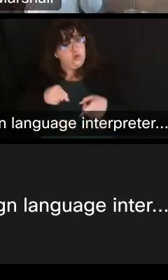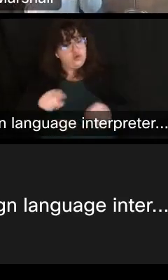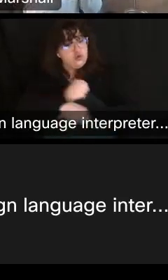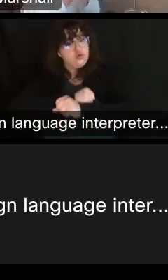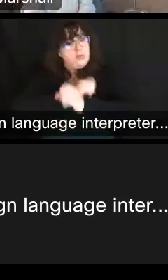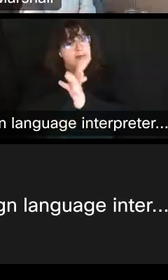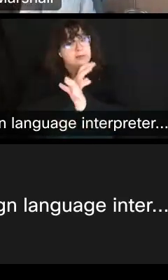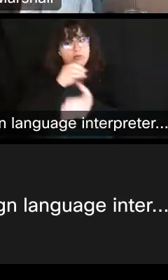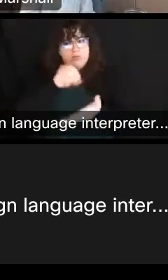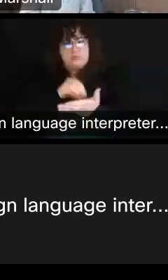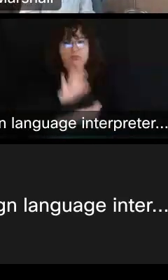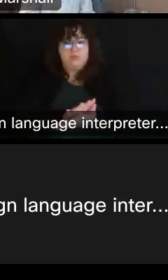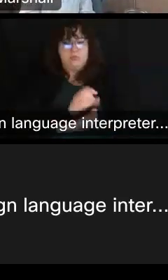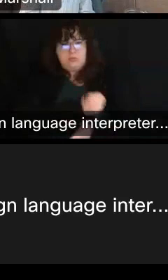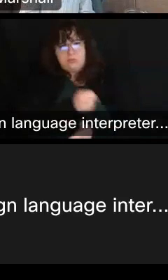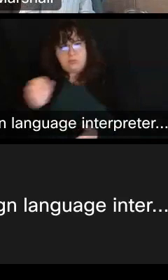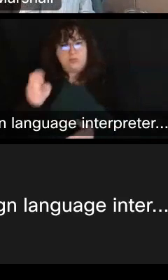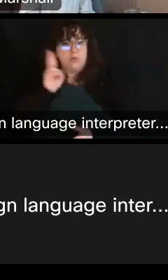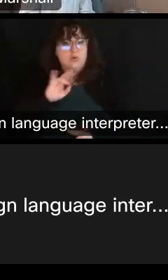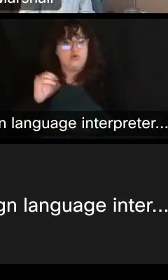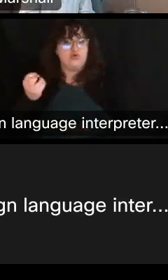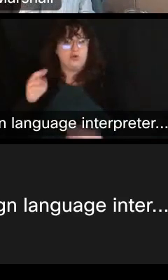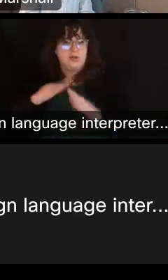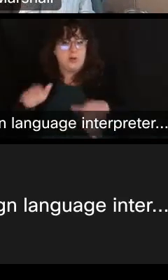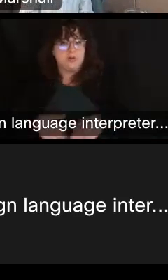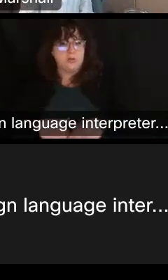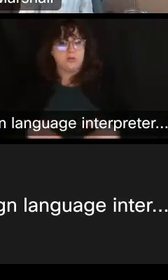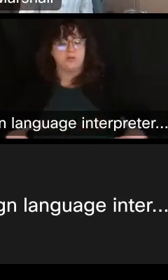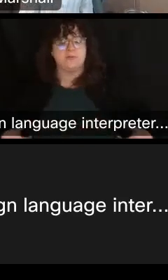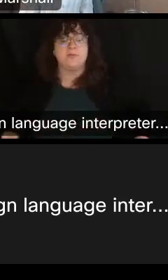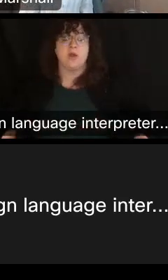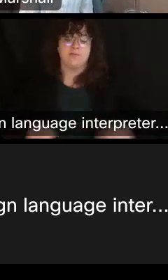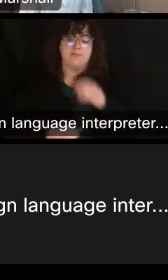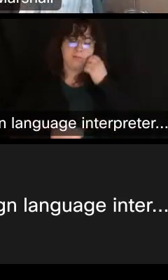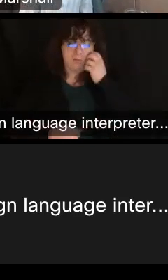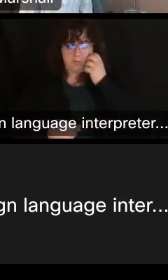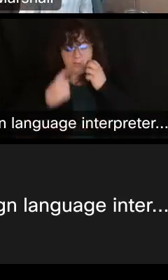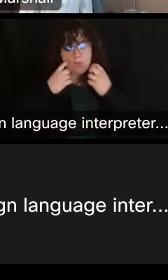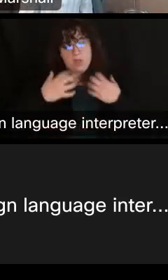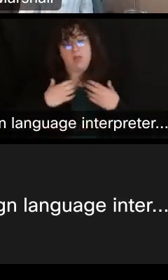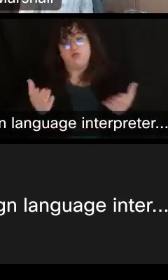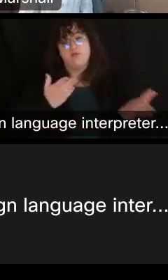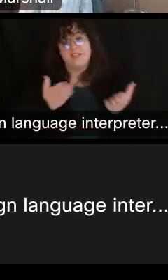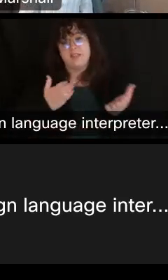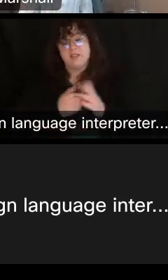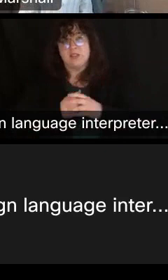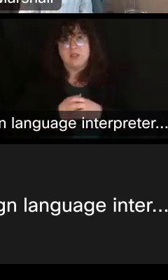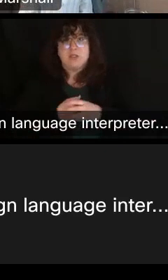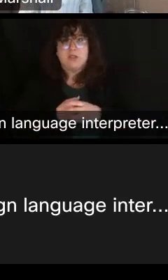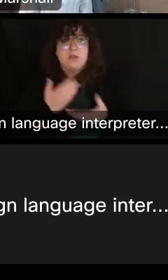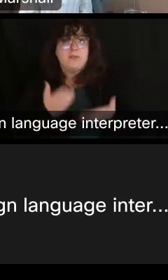the plan how about some mental health services that may not be meeting the criteria of actually